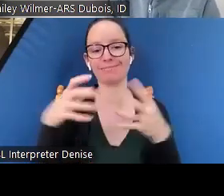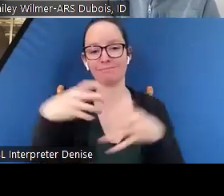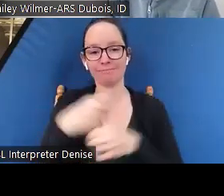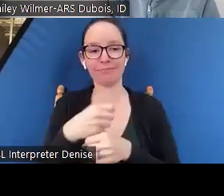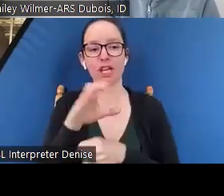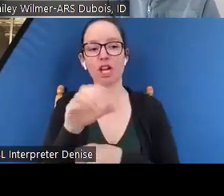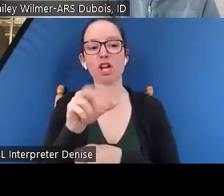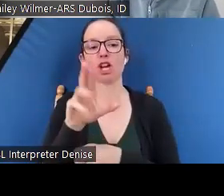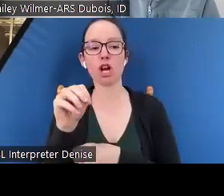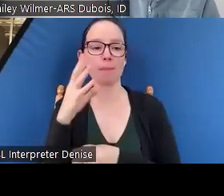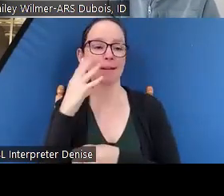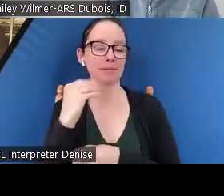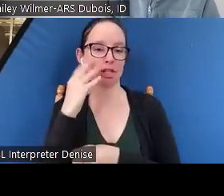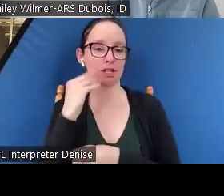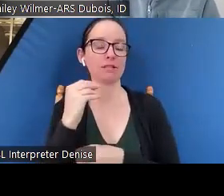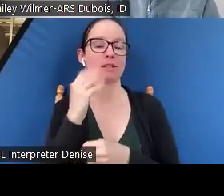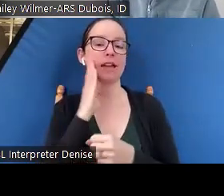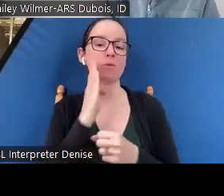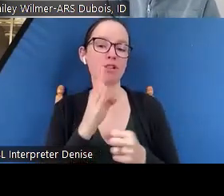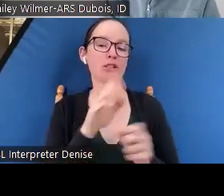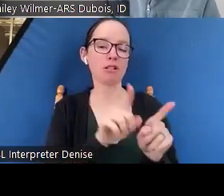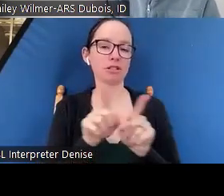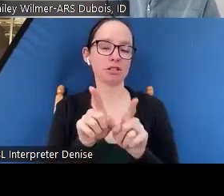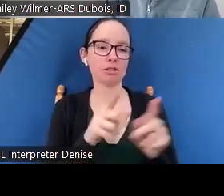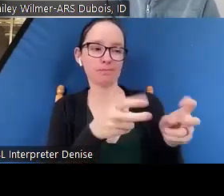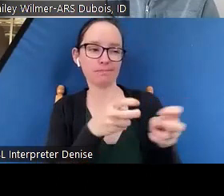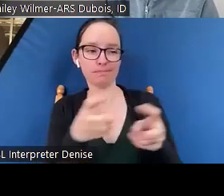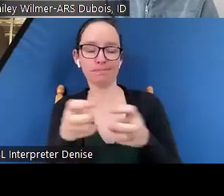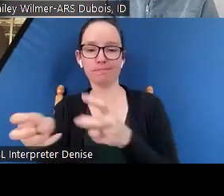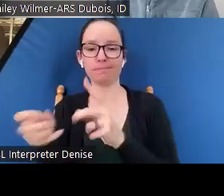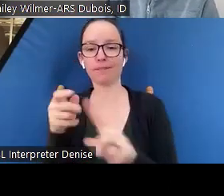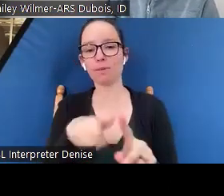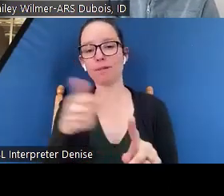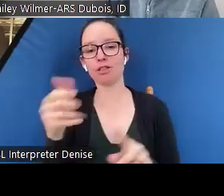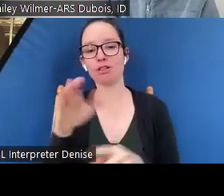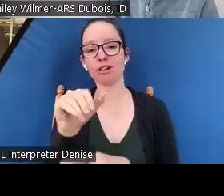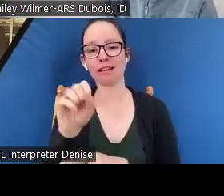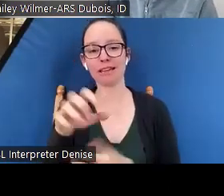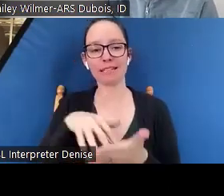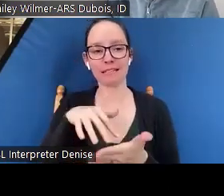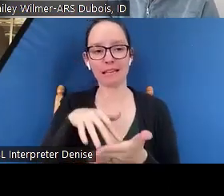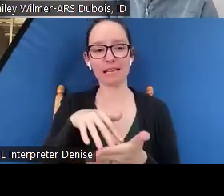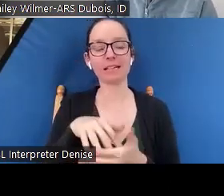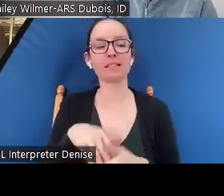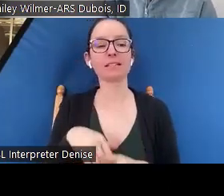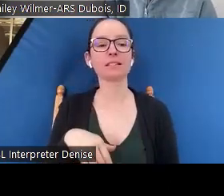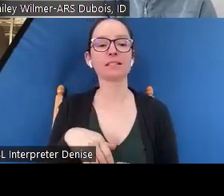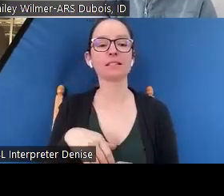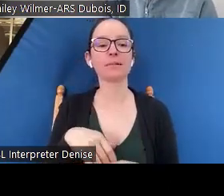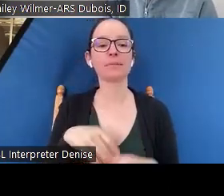studies. I'm focusing on rangelands as agro ecosystems and social